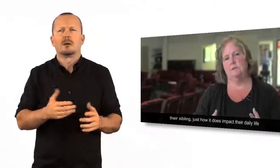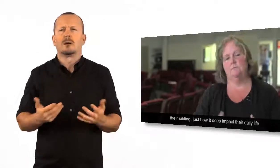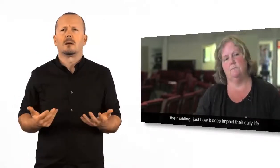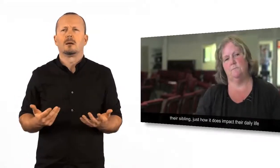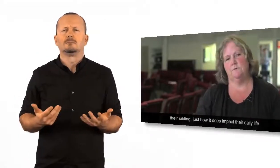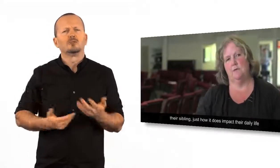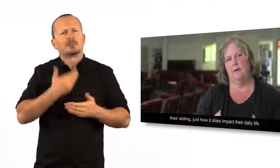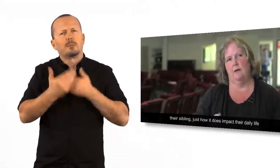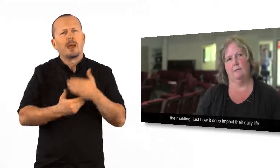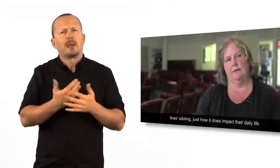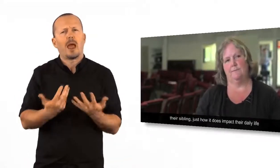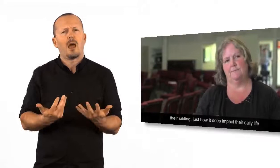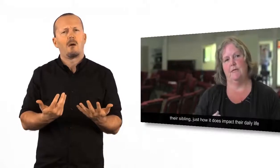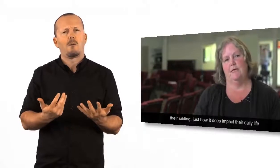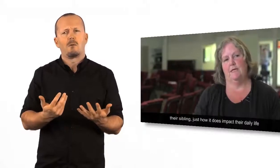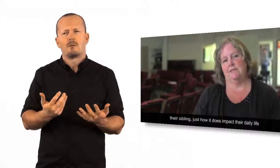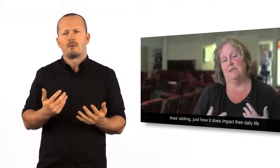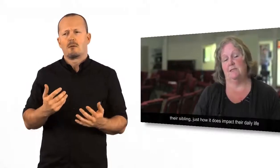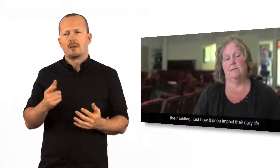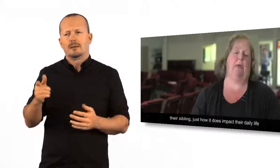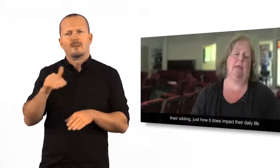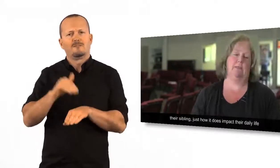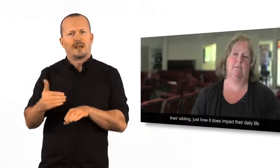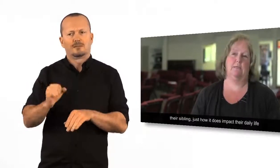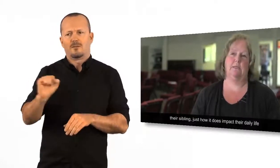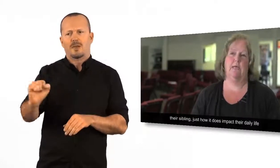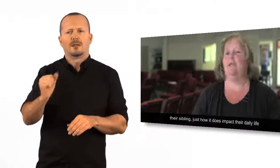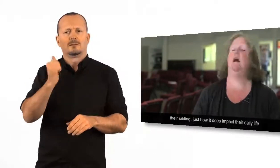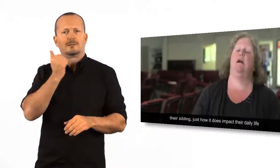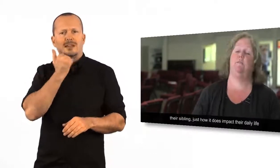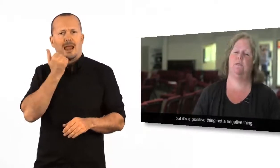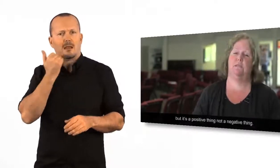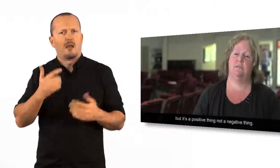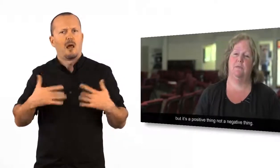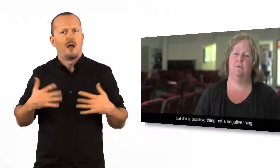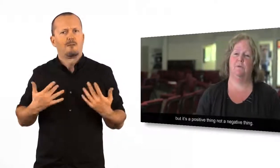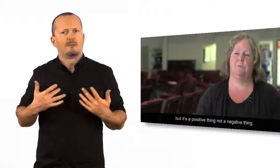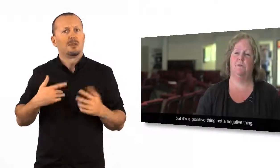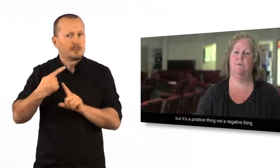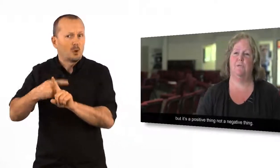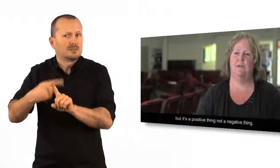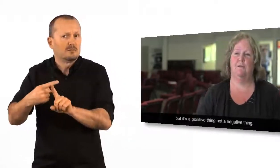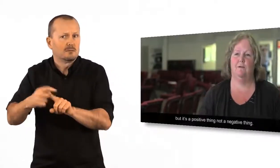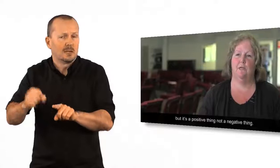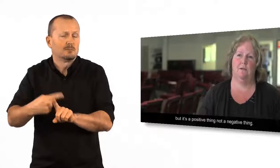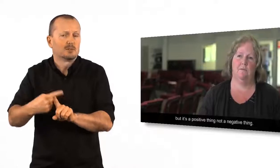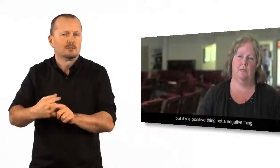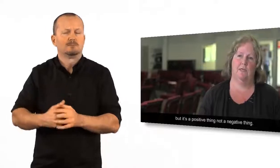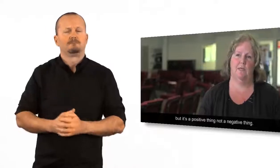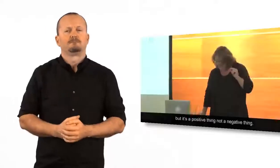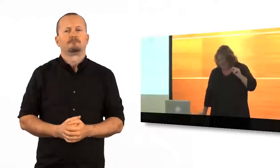just how it does impact their daily life but it’s a positive thing not a negative thing.